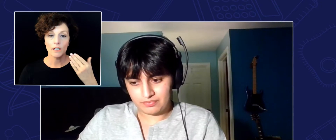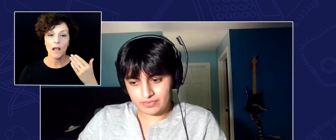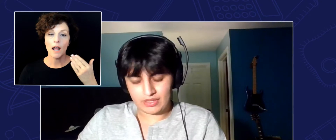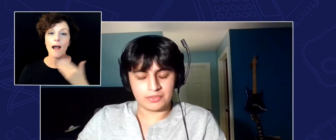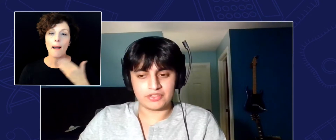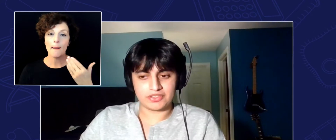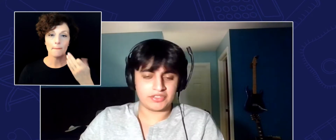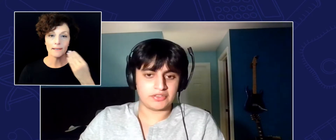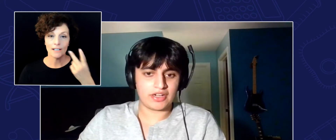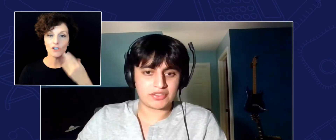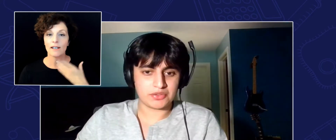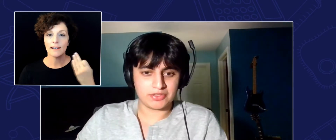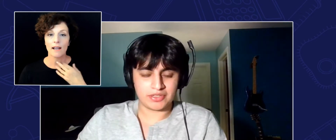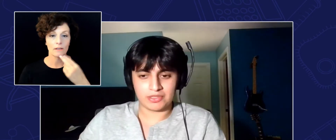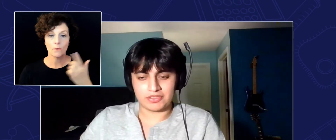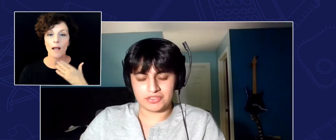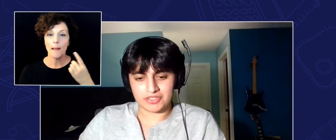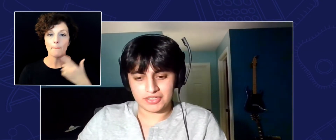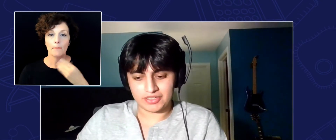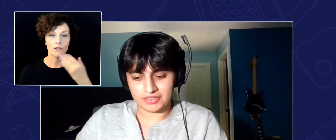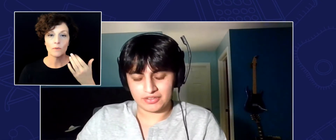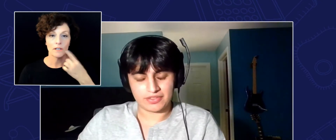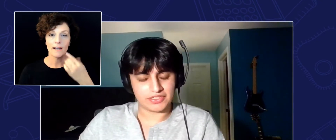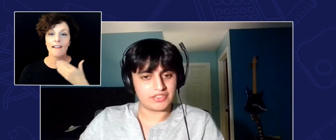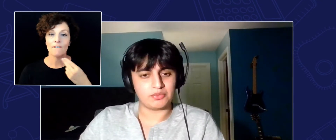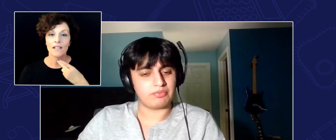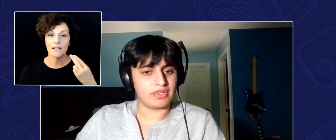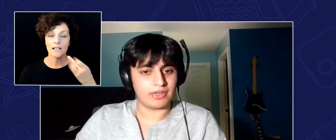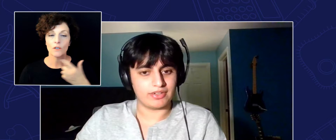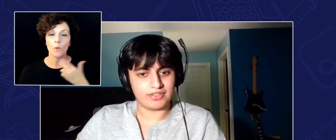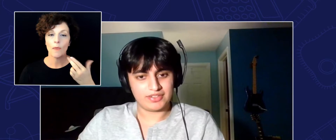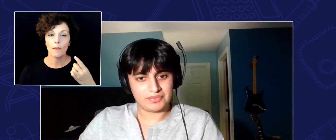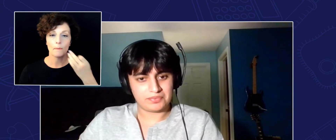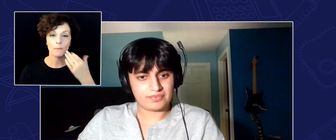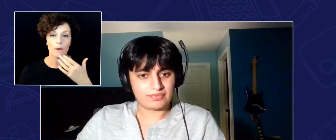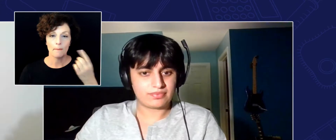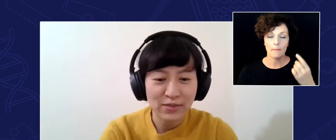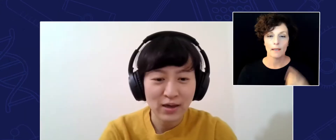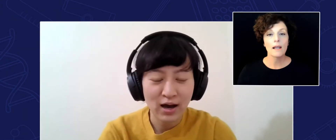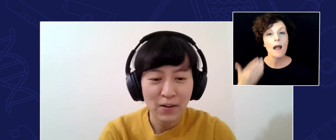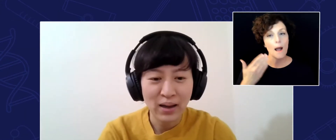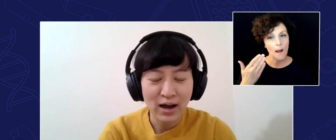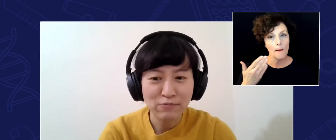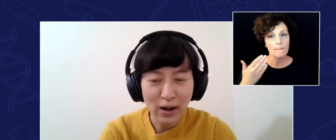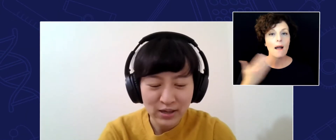I’m also a senior in high school and I plan to study physics with pre-med. [DR. CHIANG] I'm Robyn.